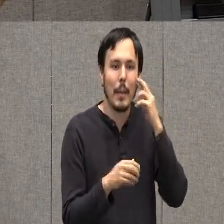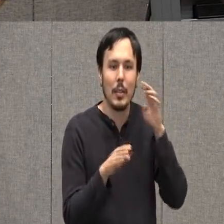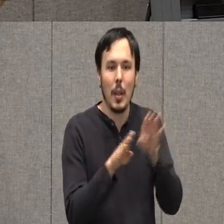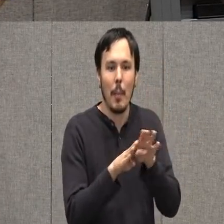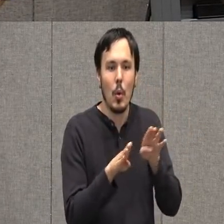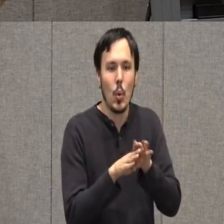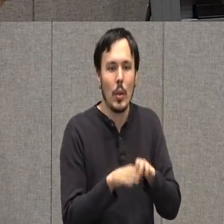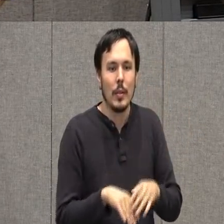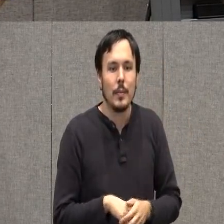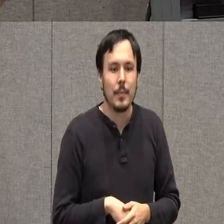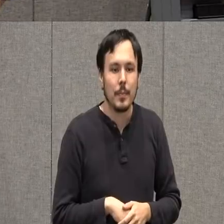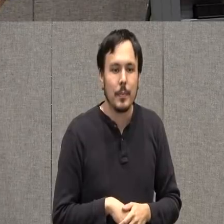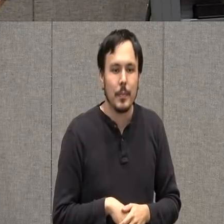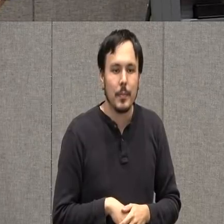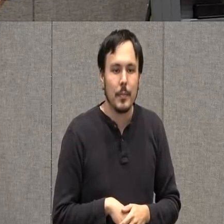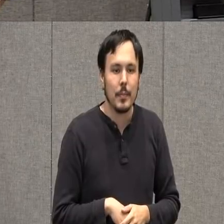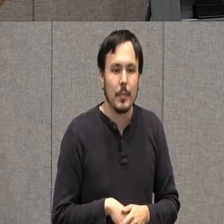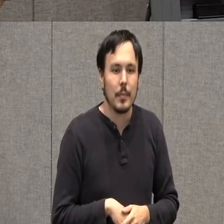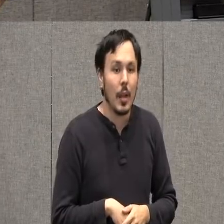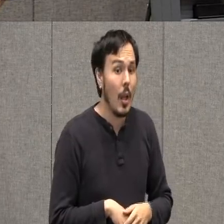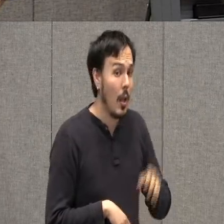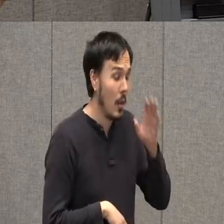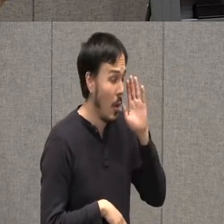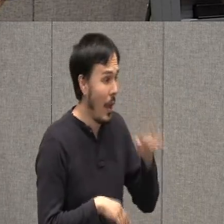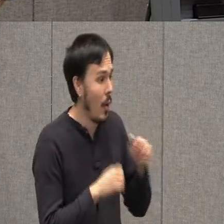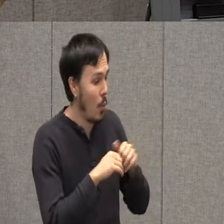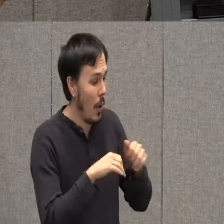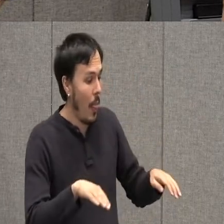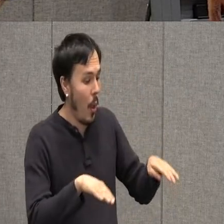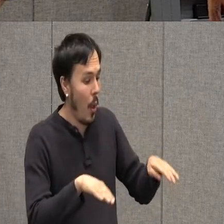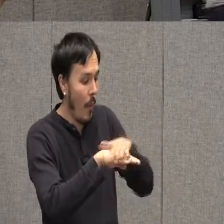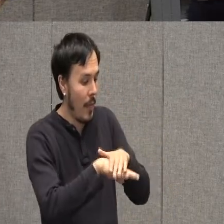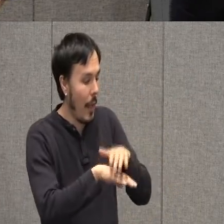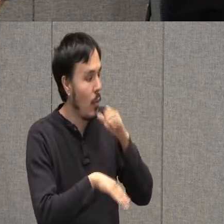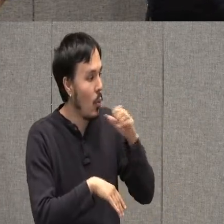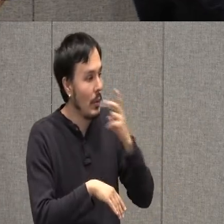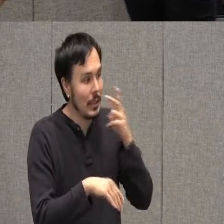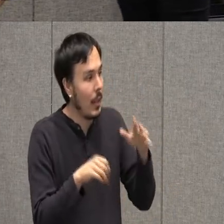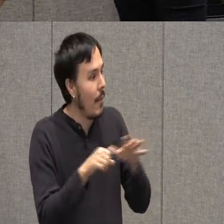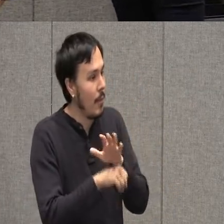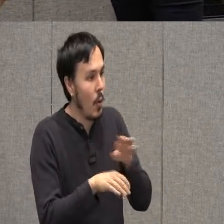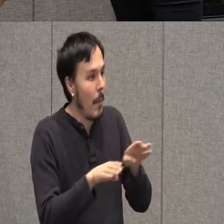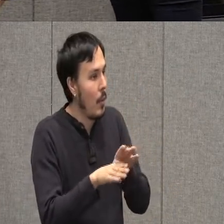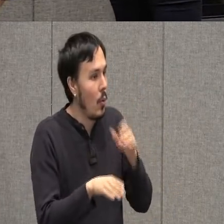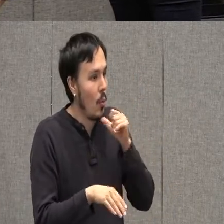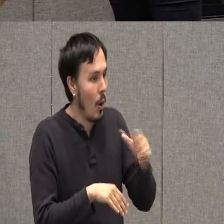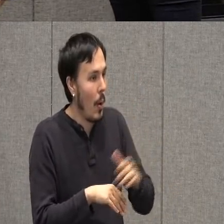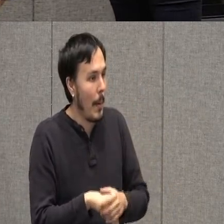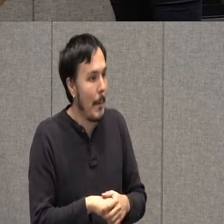Because we don't see that full leg. It's hidden behind there. Interesting. Let me see if I can get before you move,